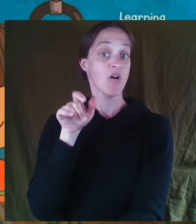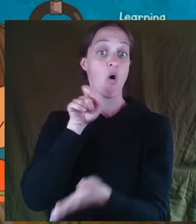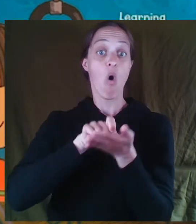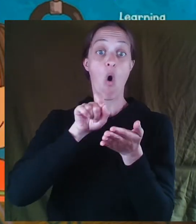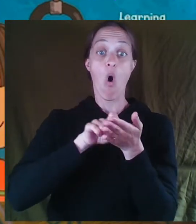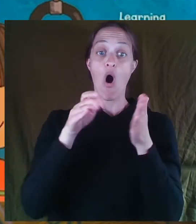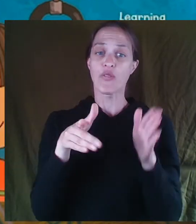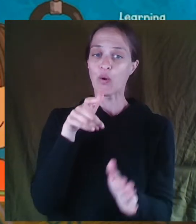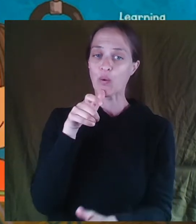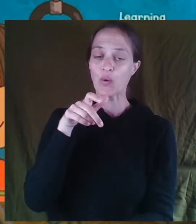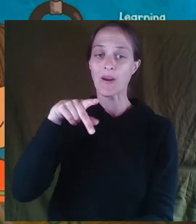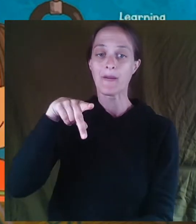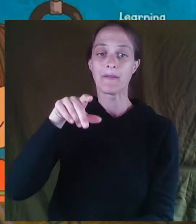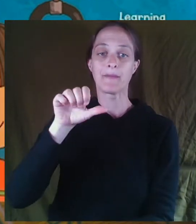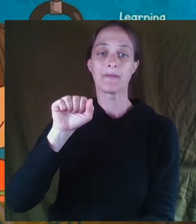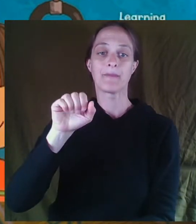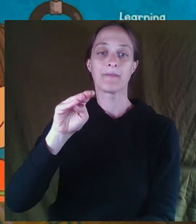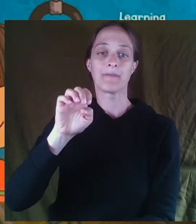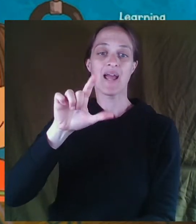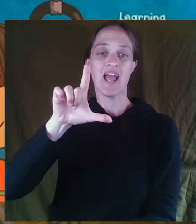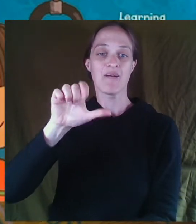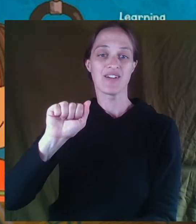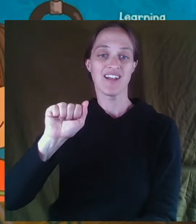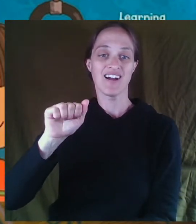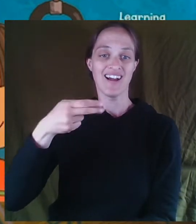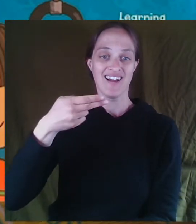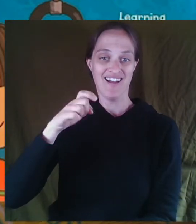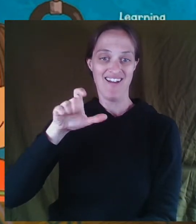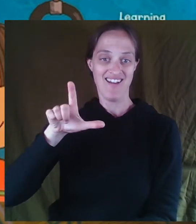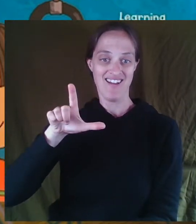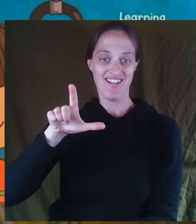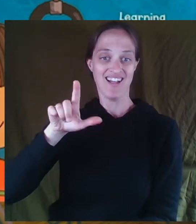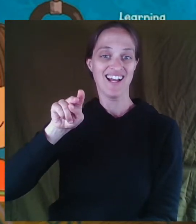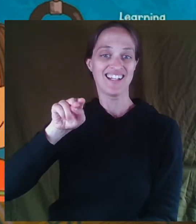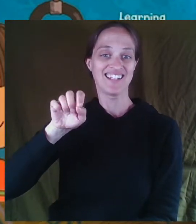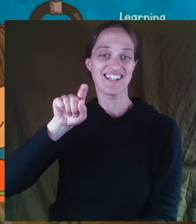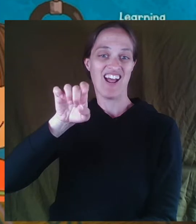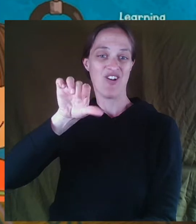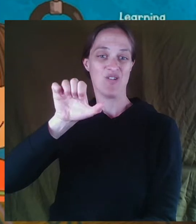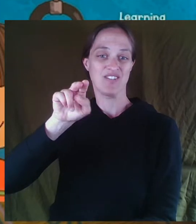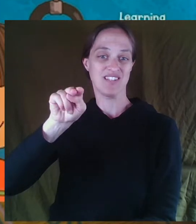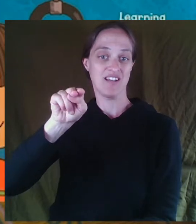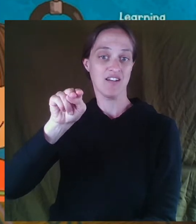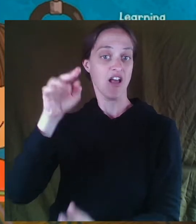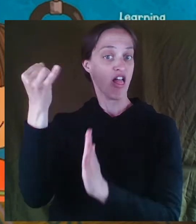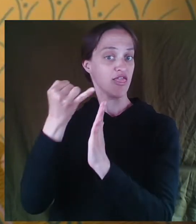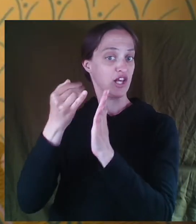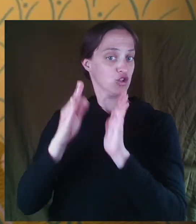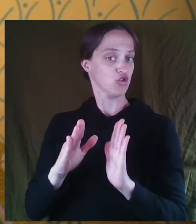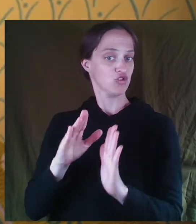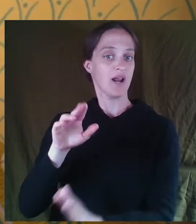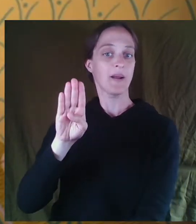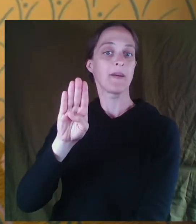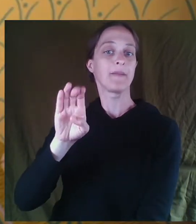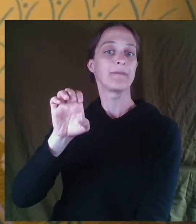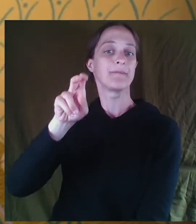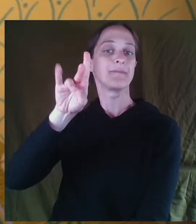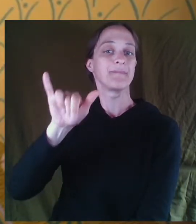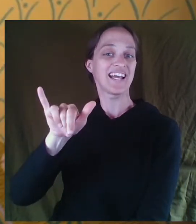The author is Pamela Hill Nettleton and the illustrator is Becky Shipe. Now we know a little bit more about